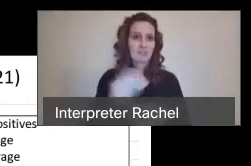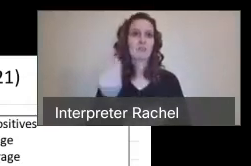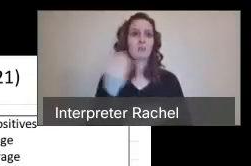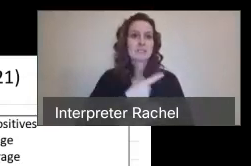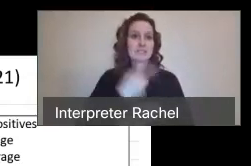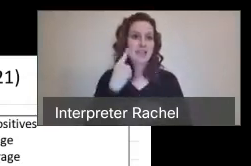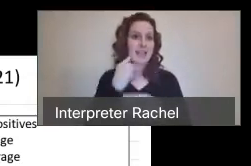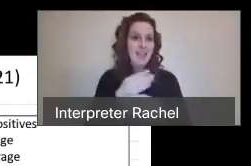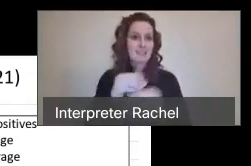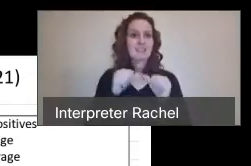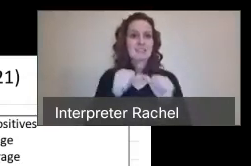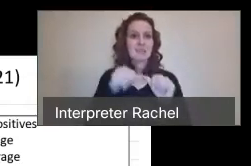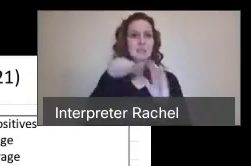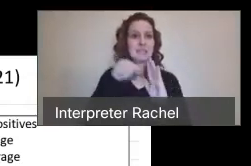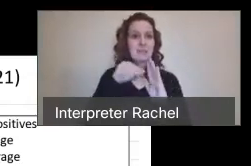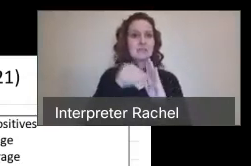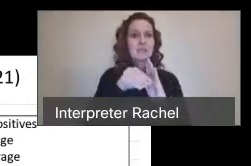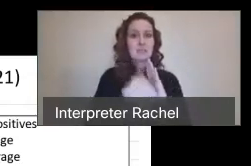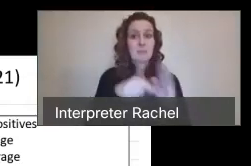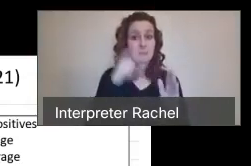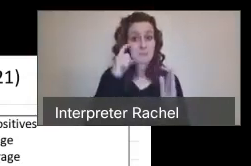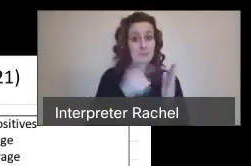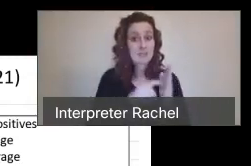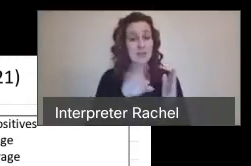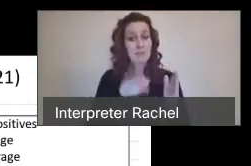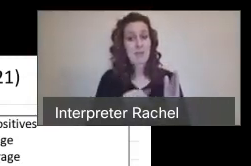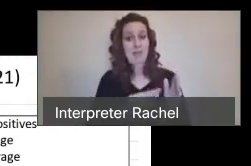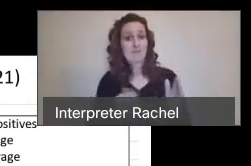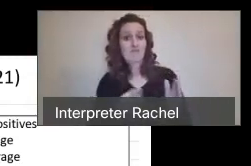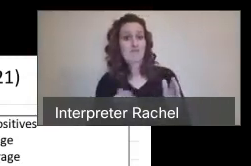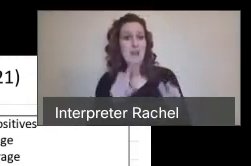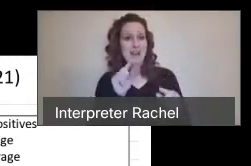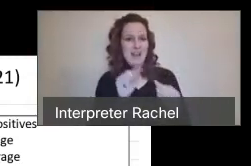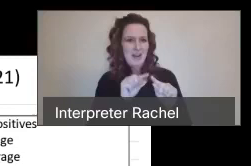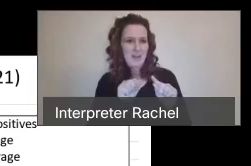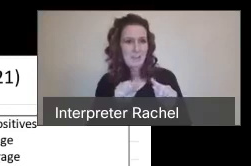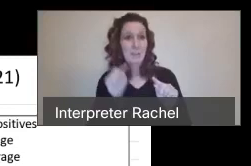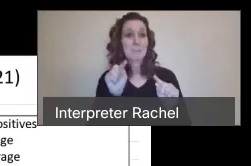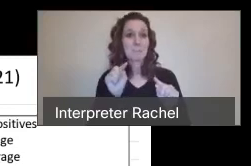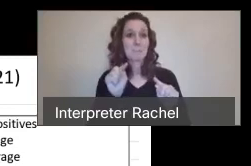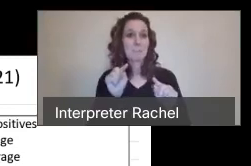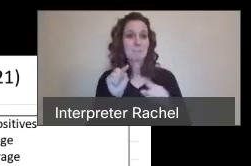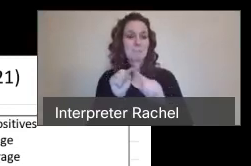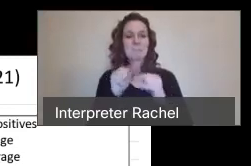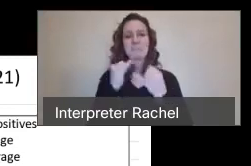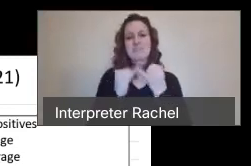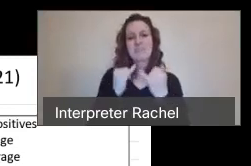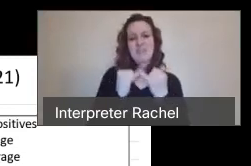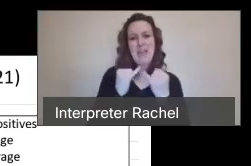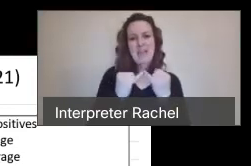can see there at the very far right side just this little bit of an uptick in these last several days.